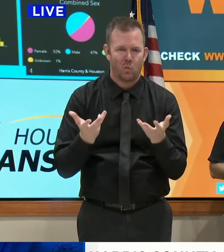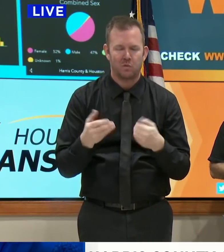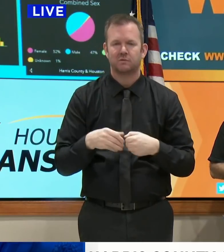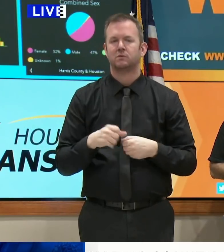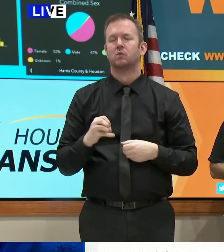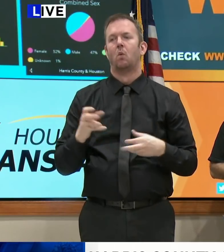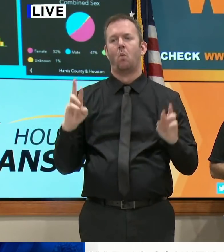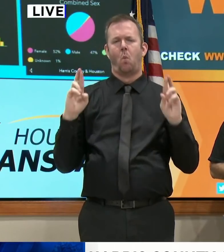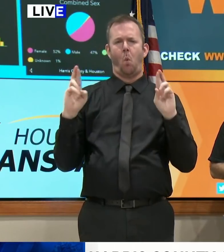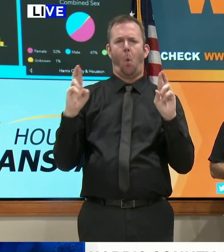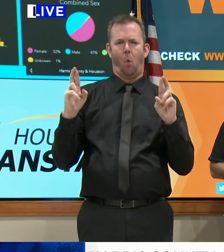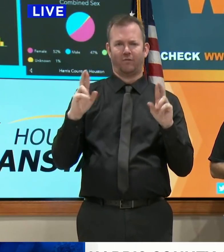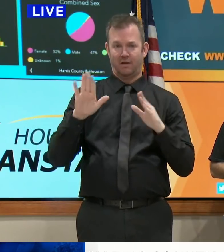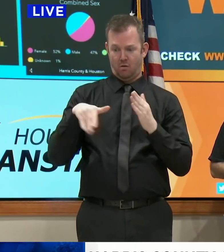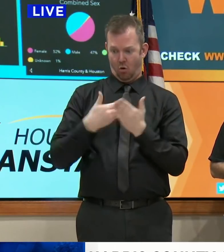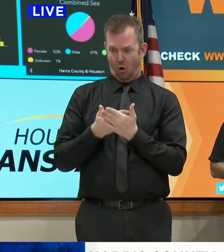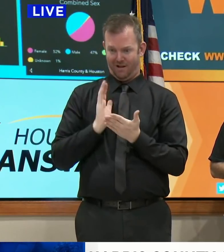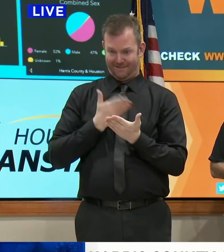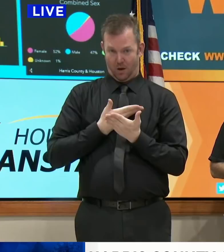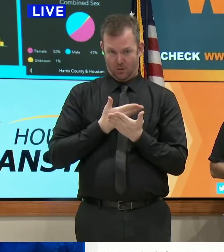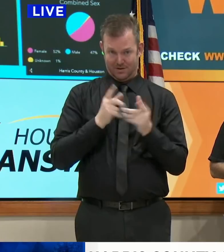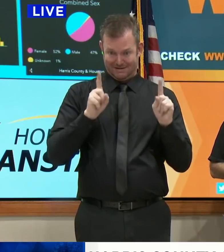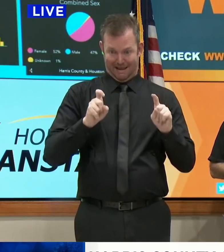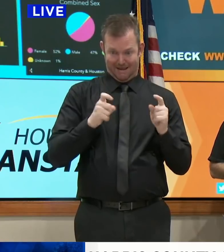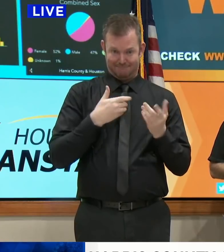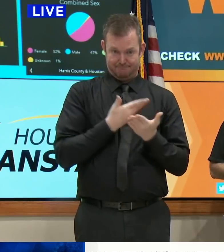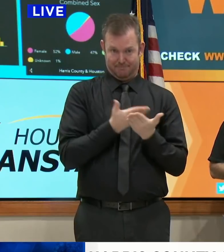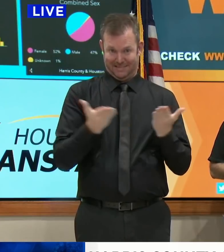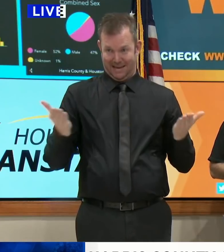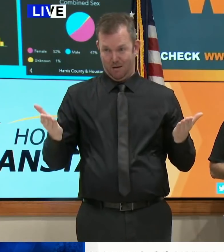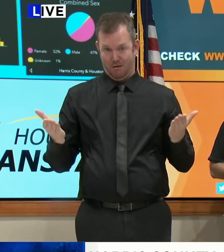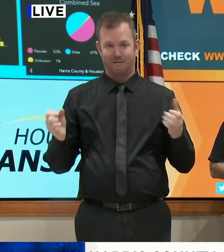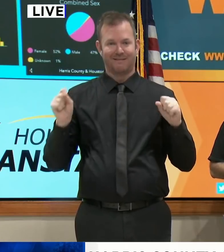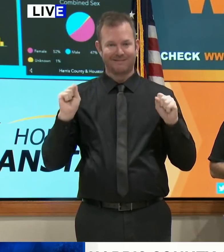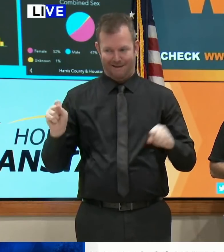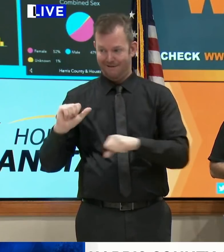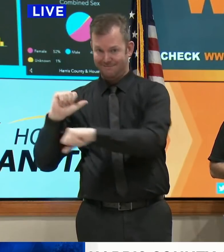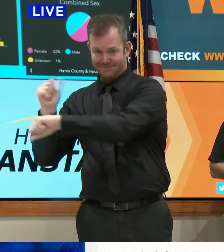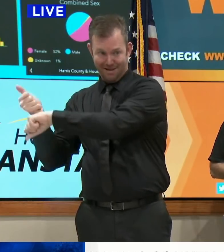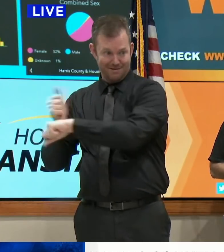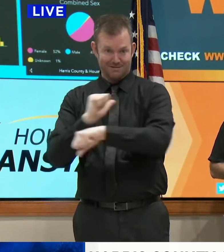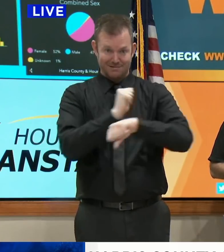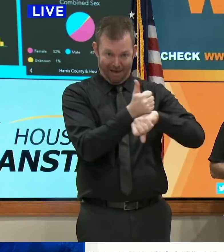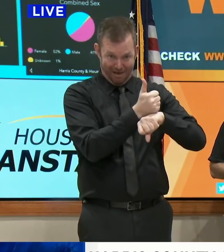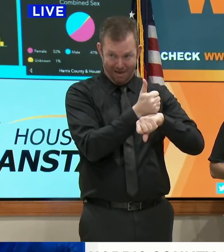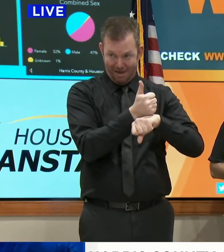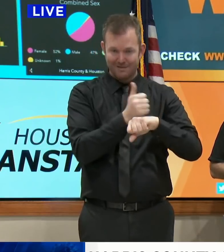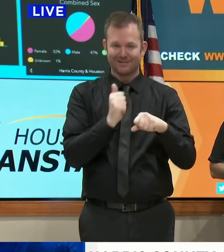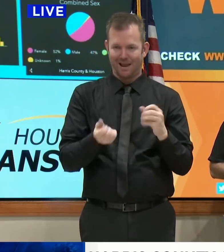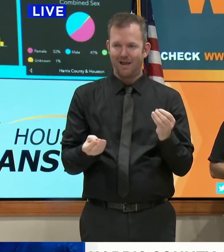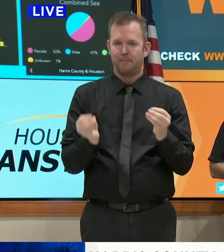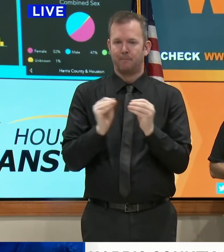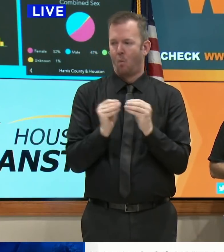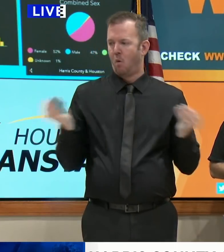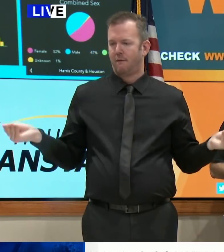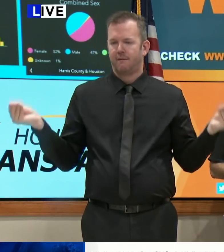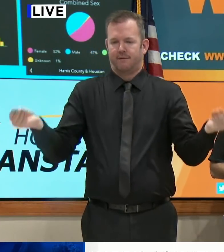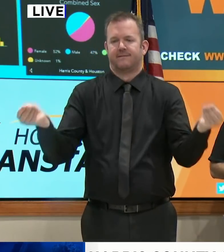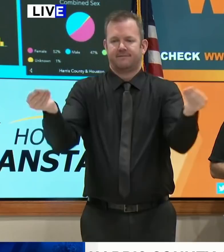Harris County help bring together the city of Houston of together the city of Houston of course doing theirs as course doing theirs as we are working to ensure that